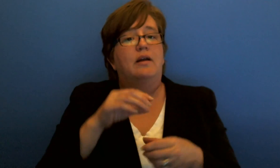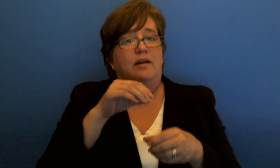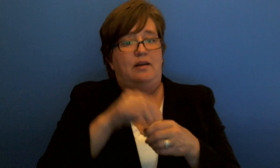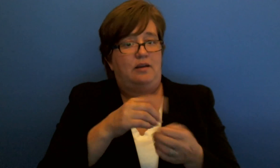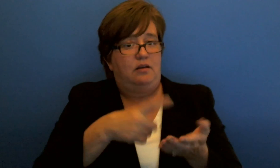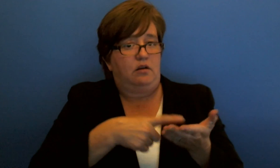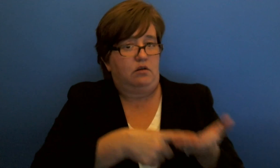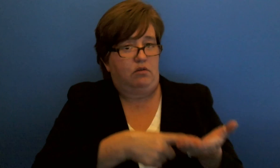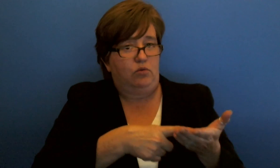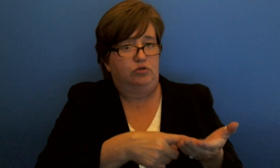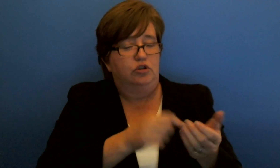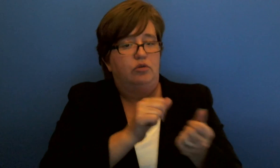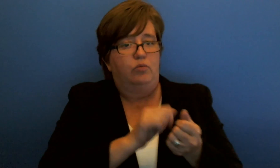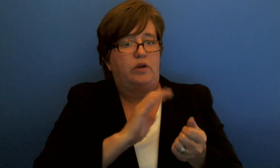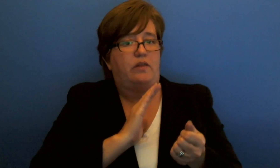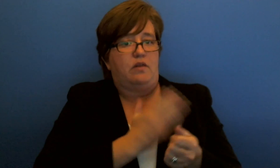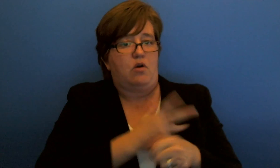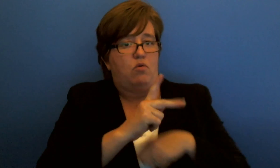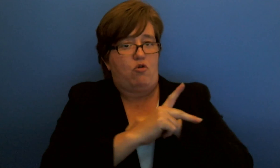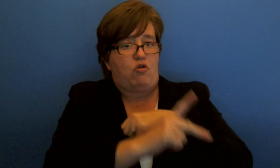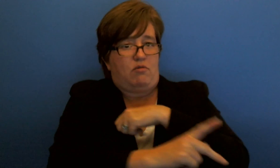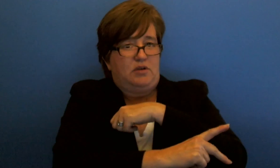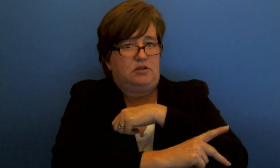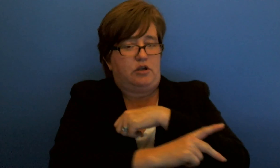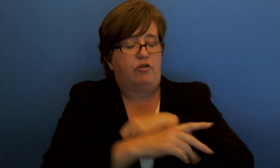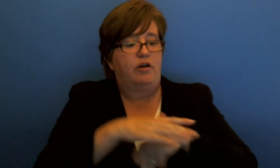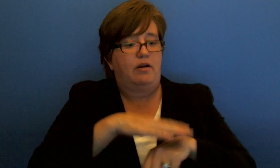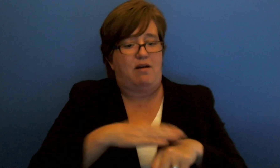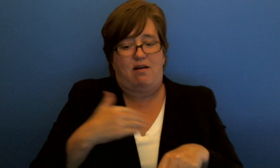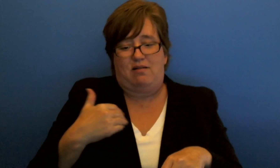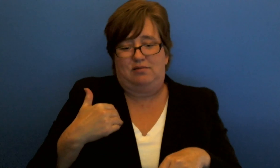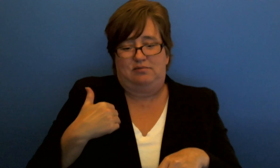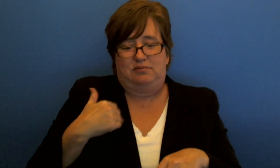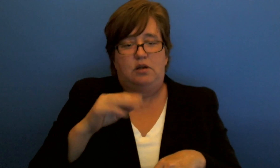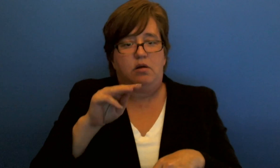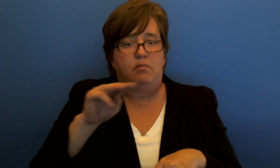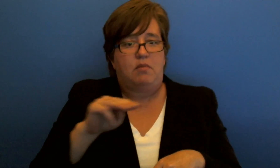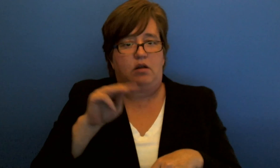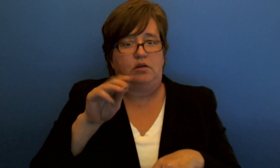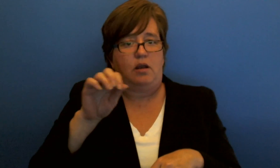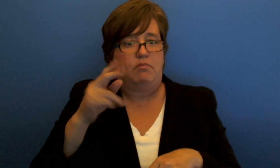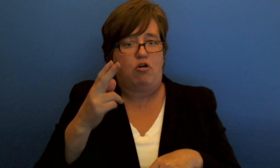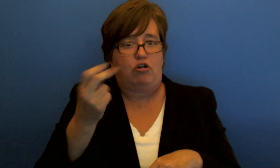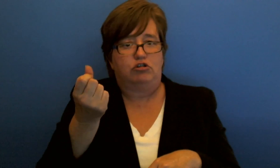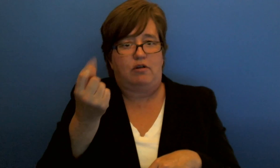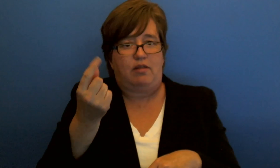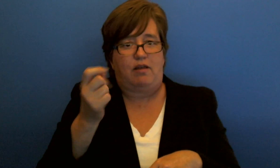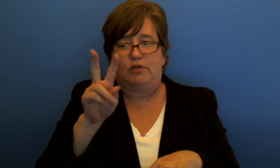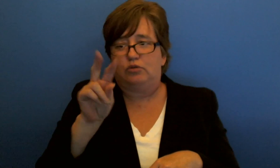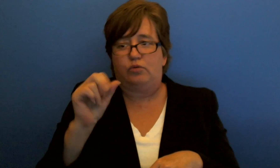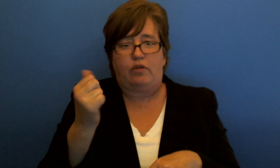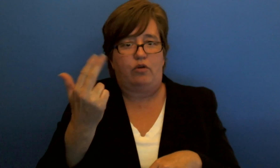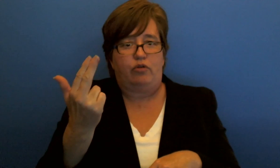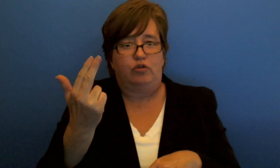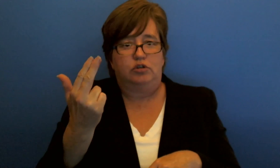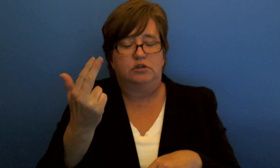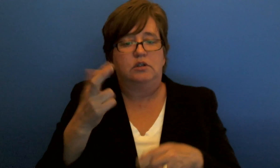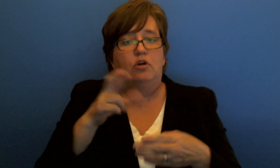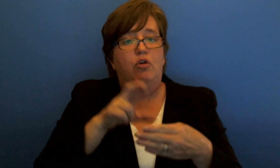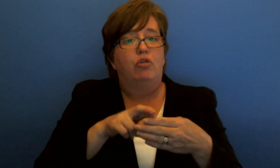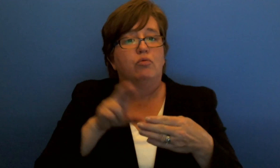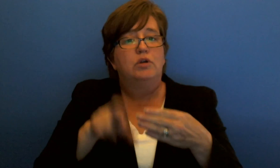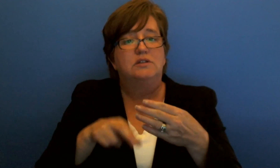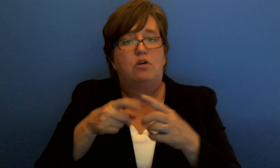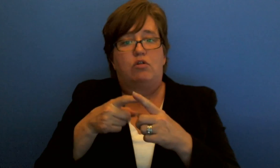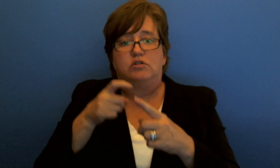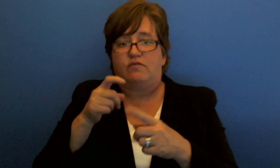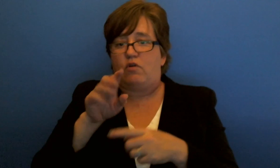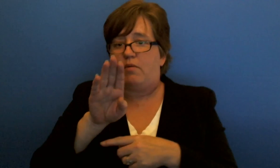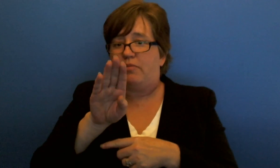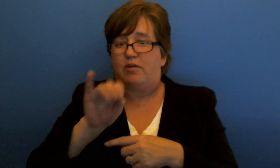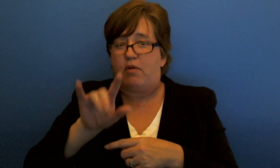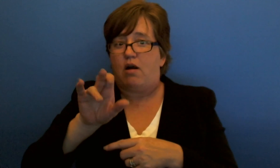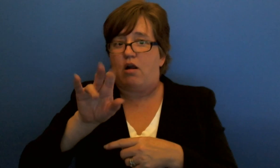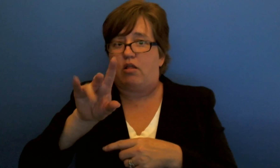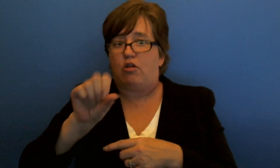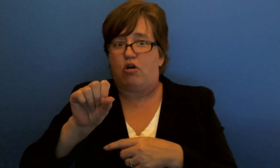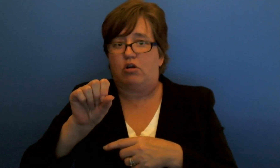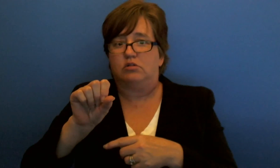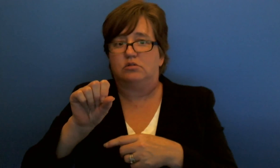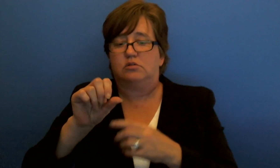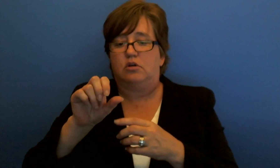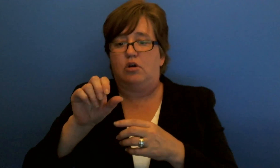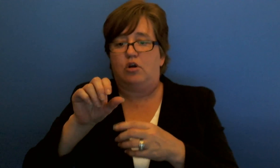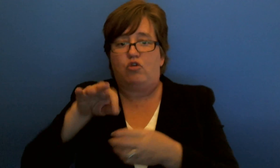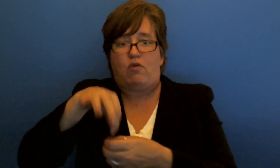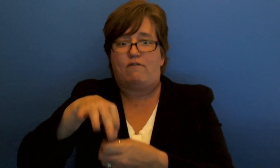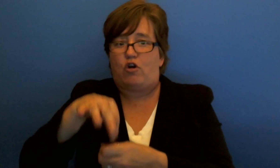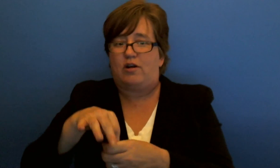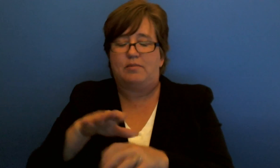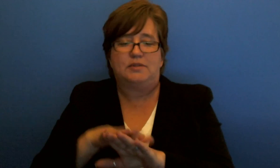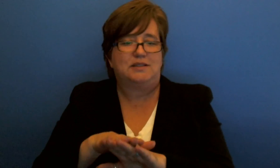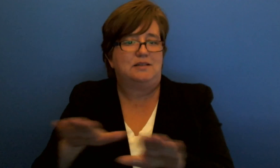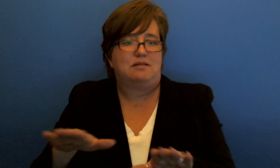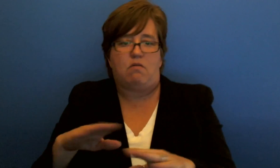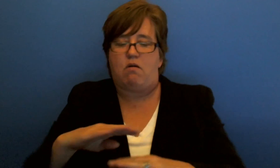In conclusion with our parliamentarian on Monday, March 11, 2013, the results for the bylaws referendum